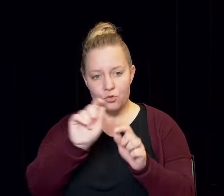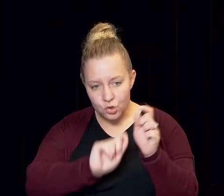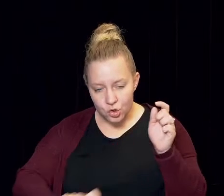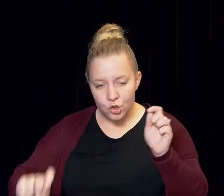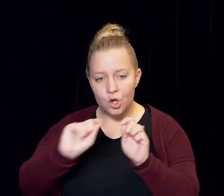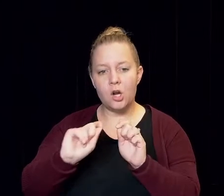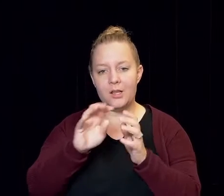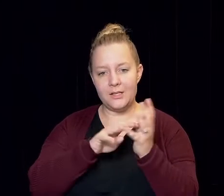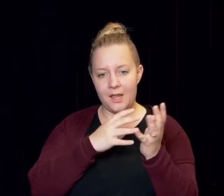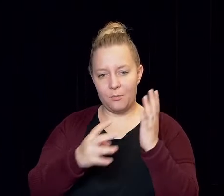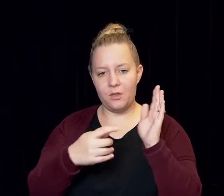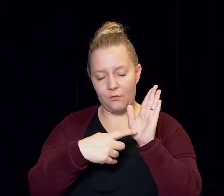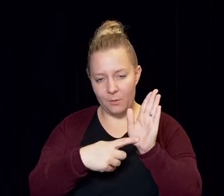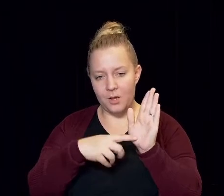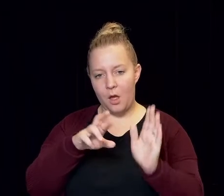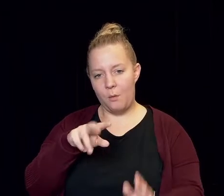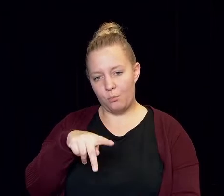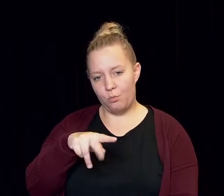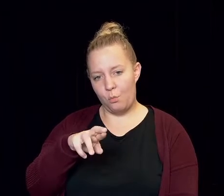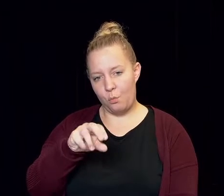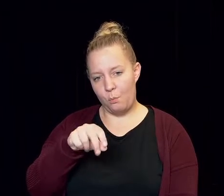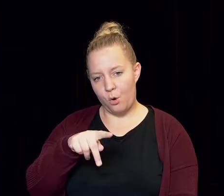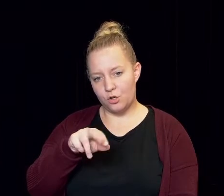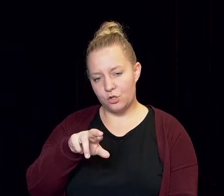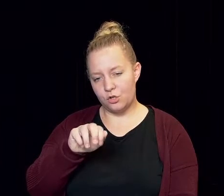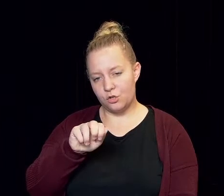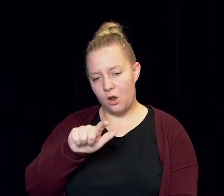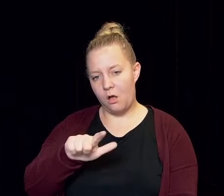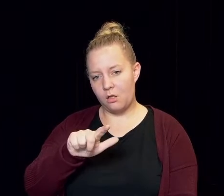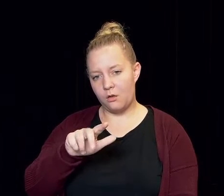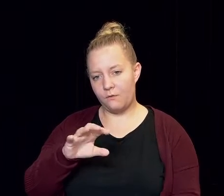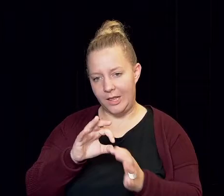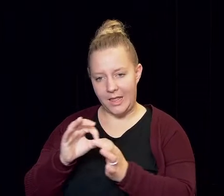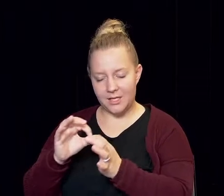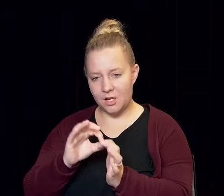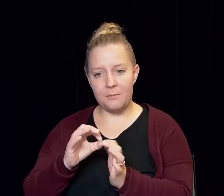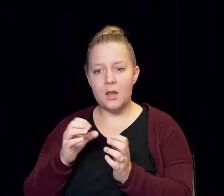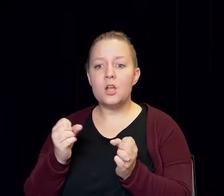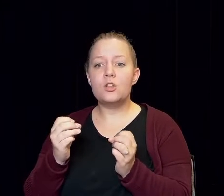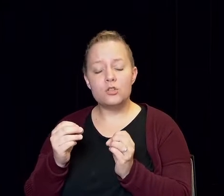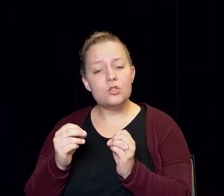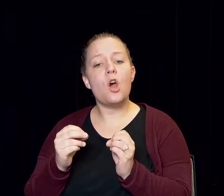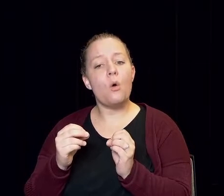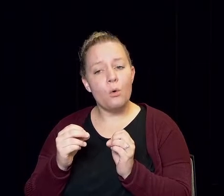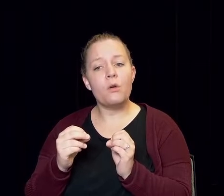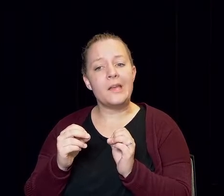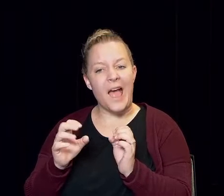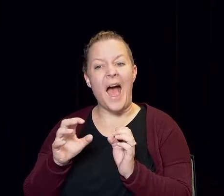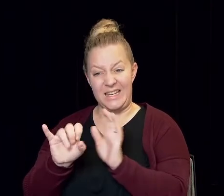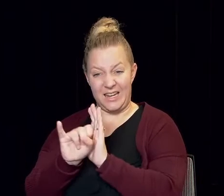and identify the constant. So to find our constant, to see if it is constant, again we're doing what we